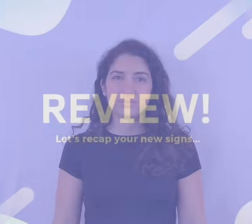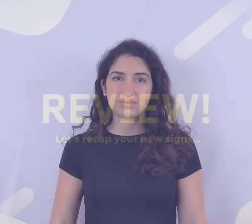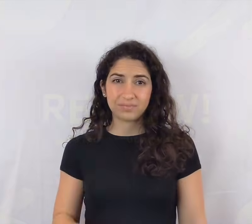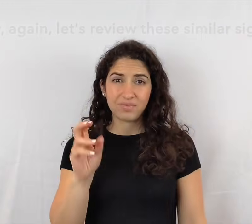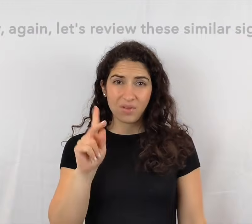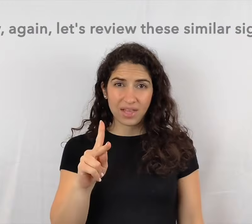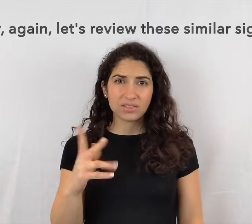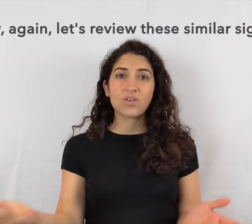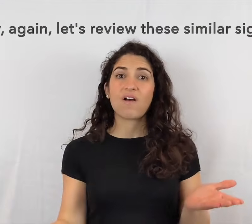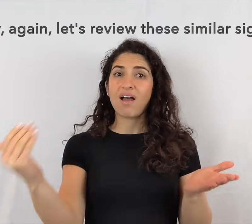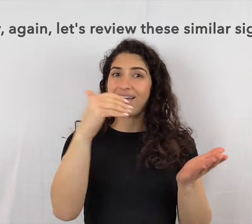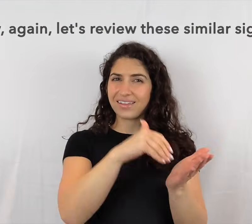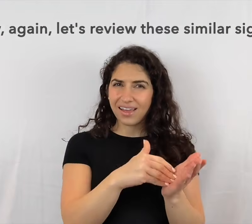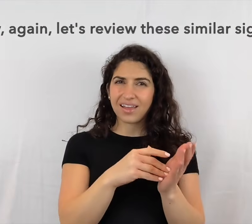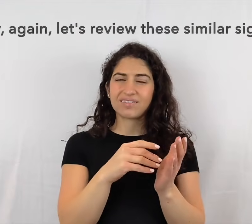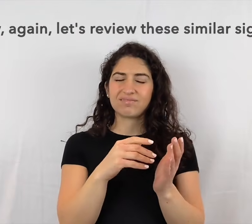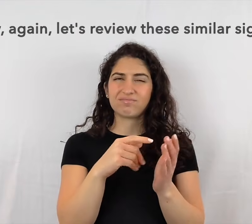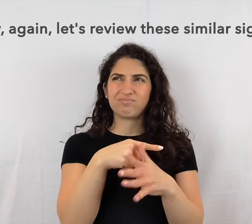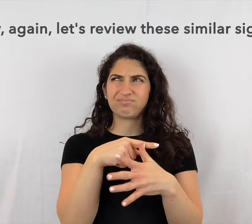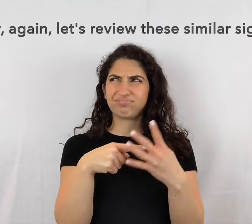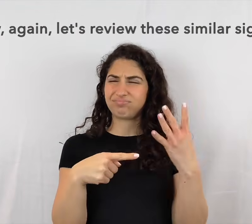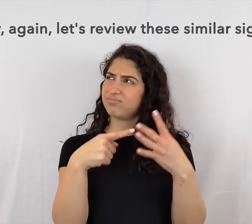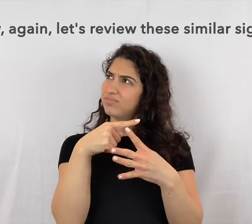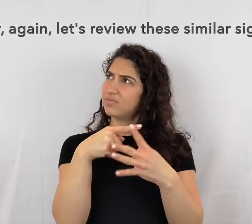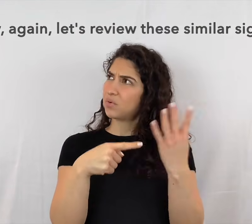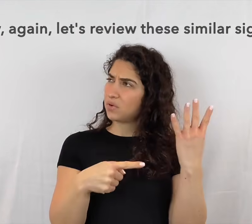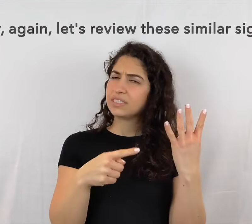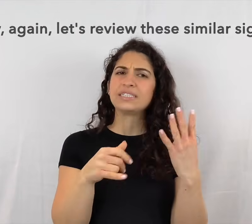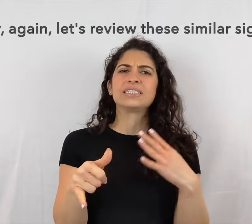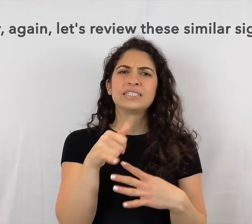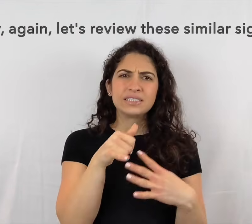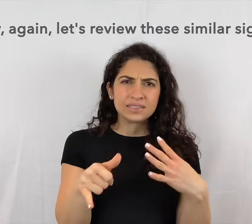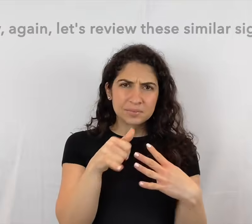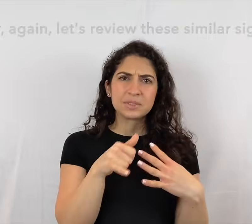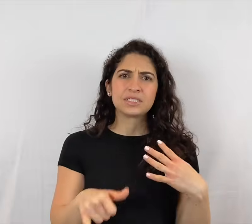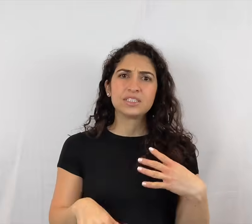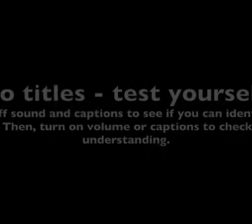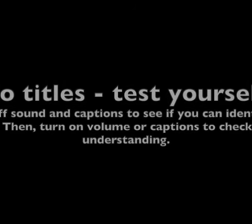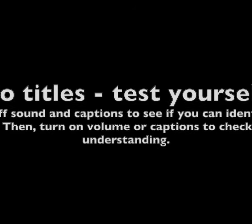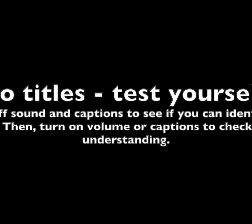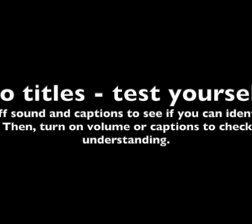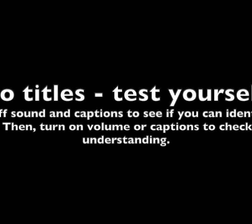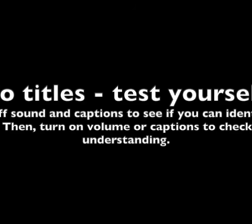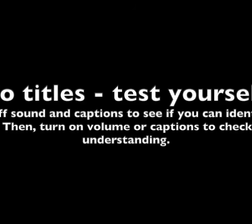Okay, again let's review these similar signs.